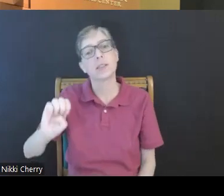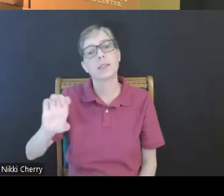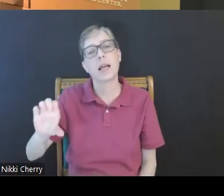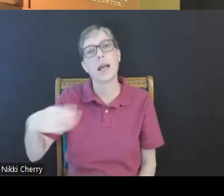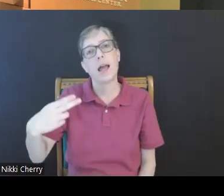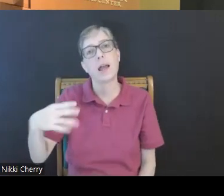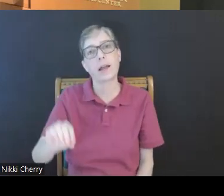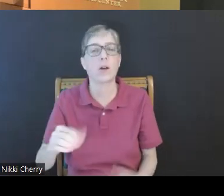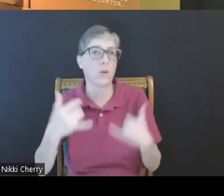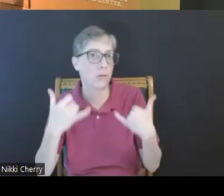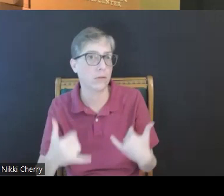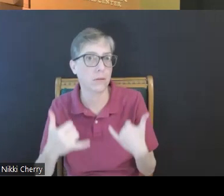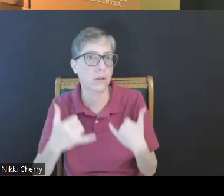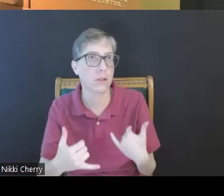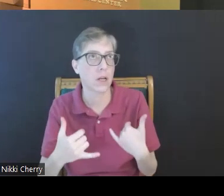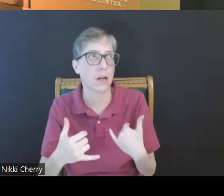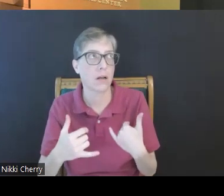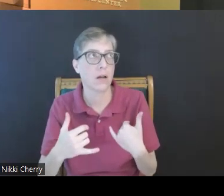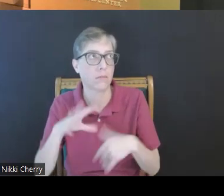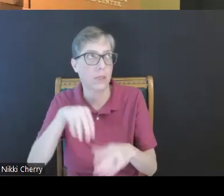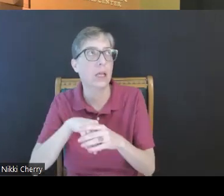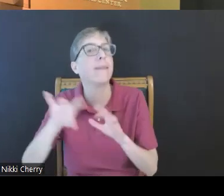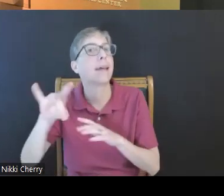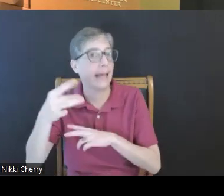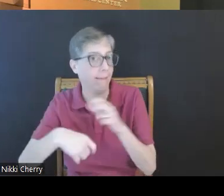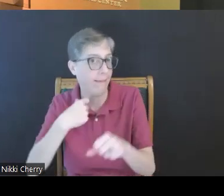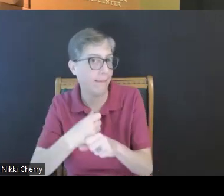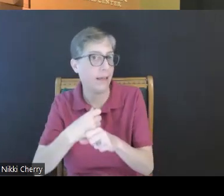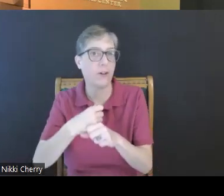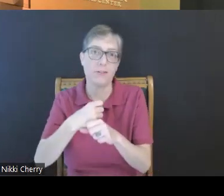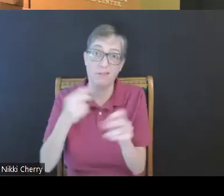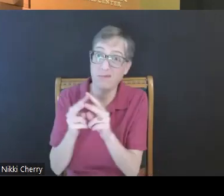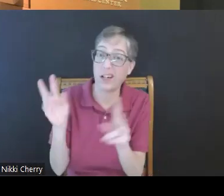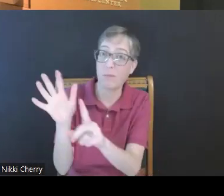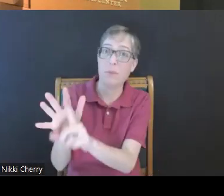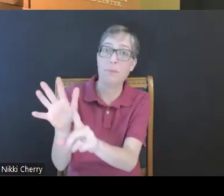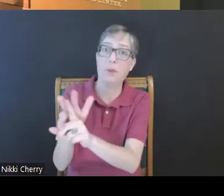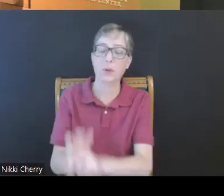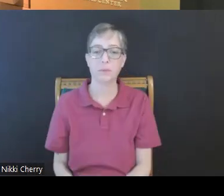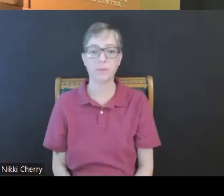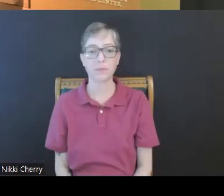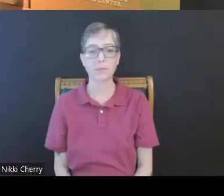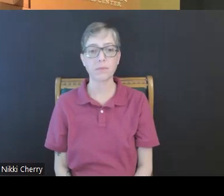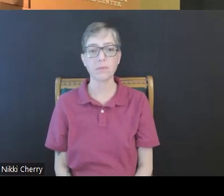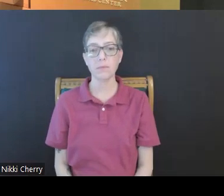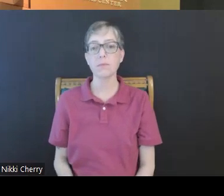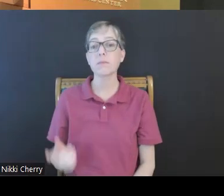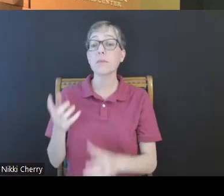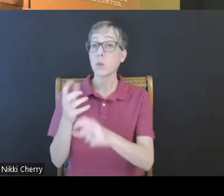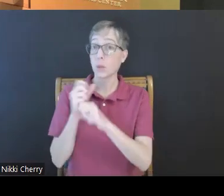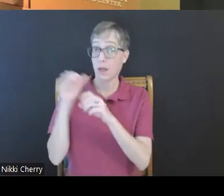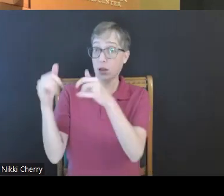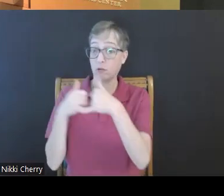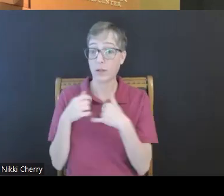it's super popular uh we have uh we got a grant uh from cmmi to train psychiatrists in how to do this